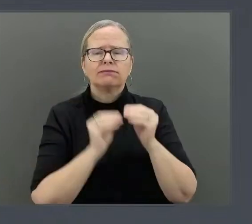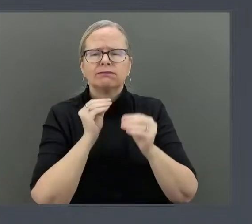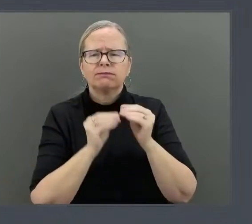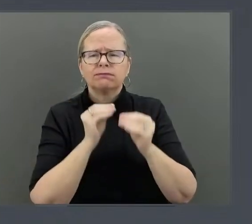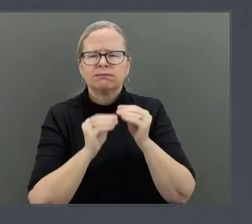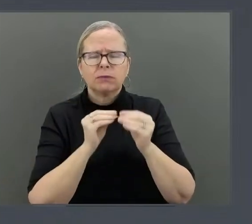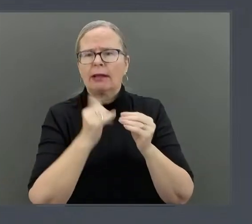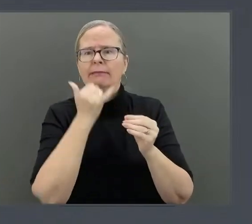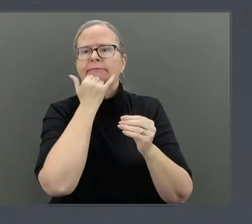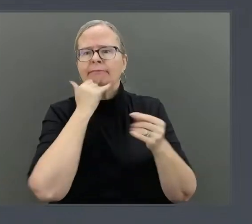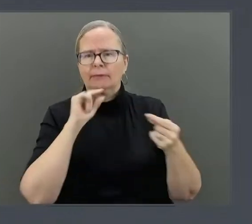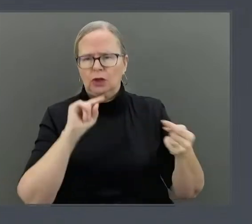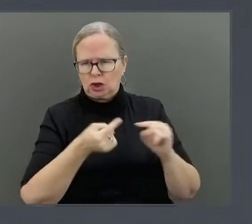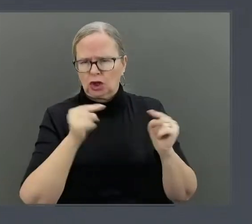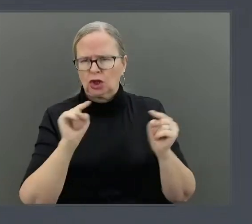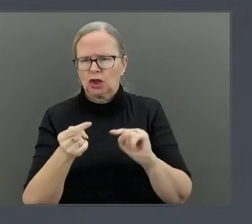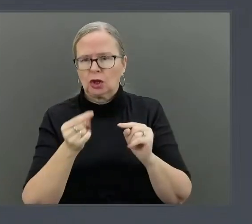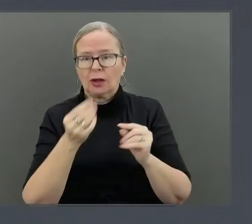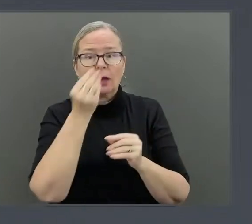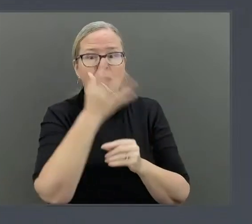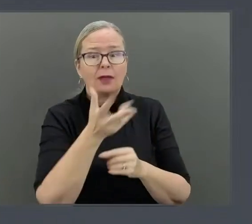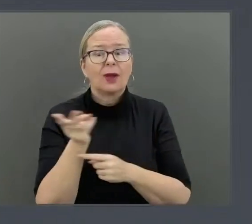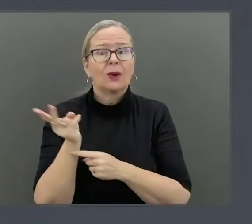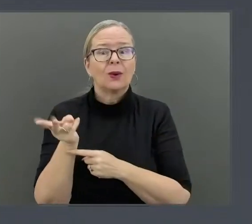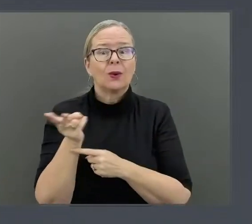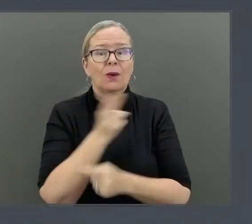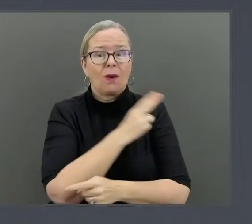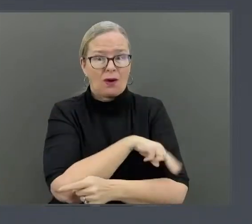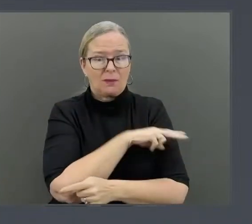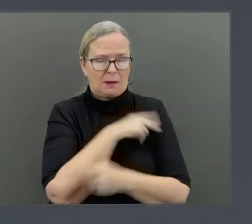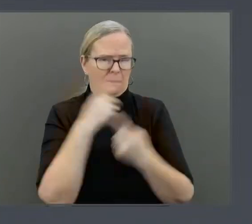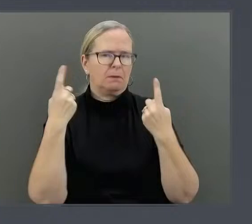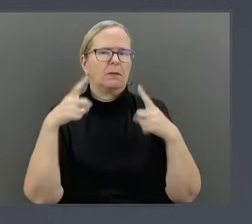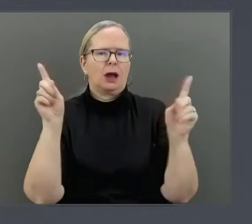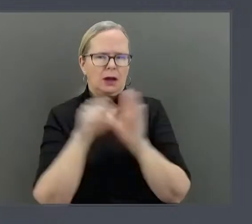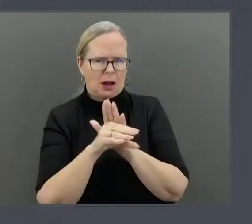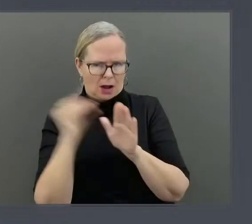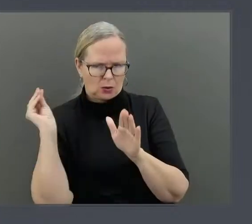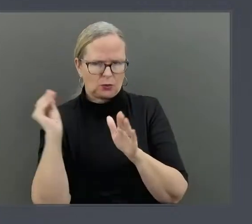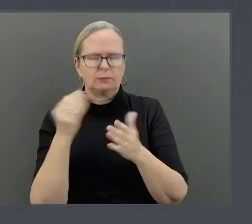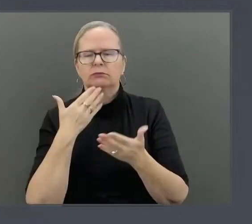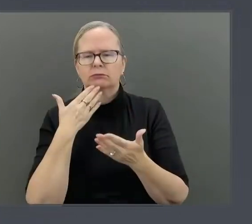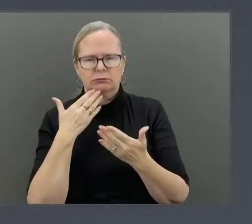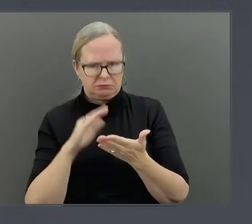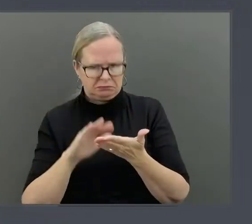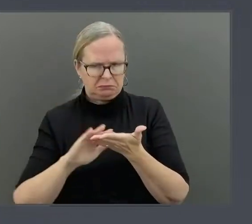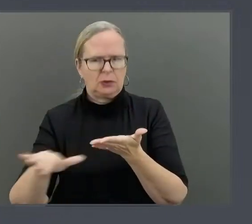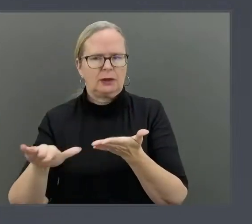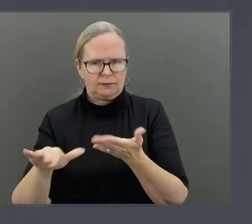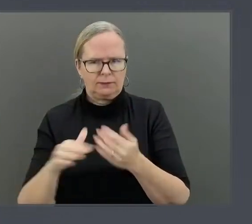now and while the contractor is being overseen by his doctor our city employee has returned to work